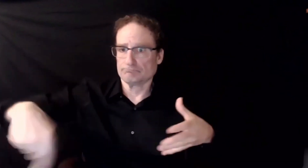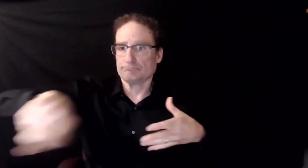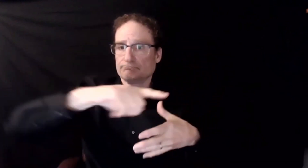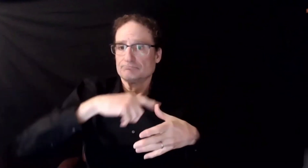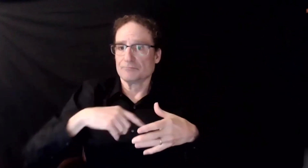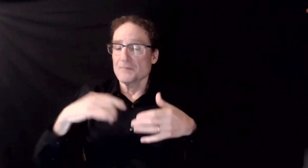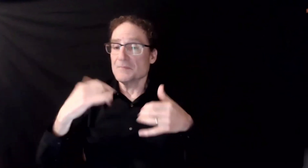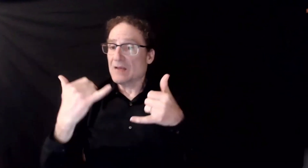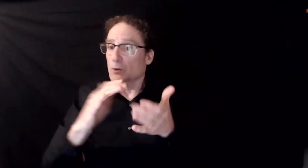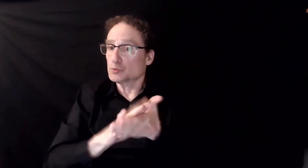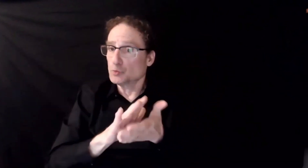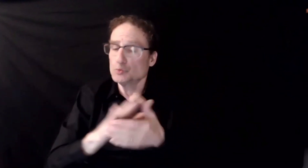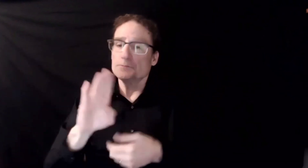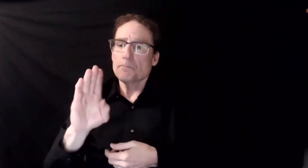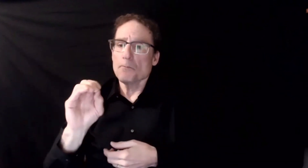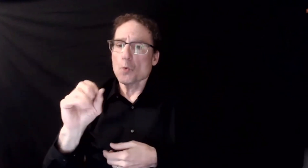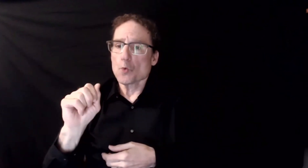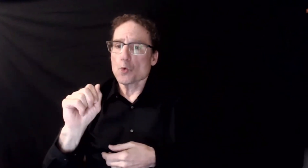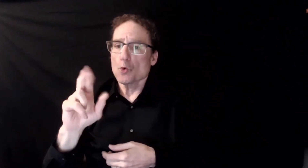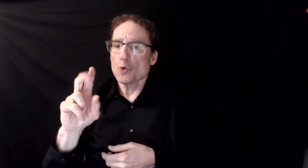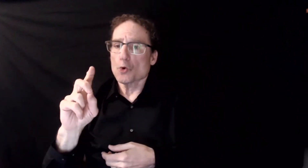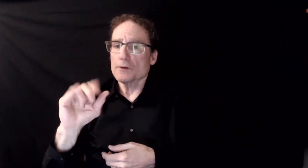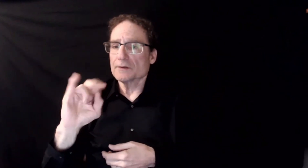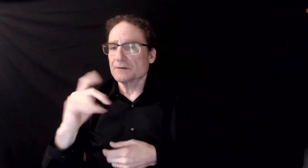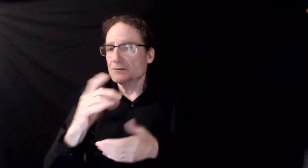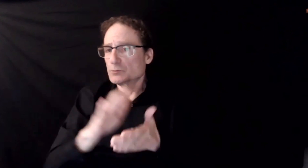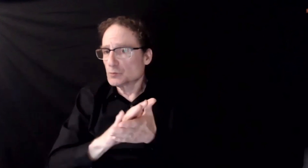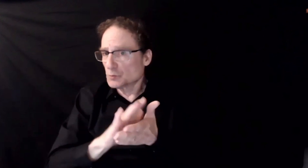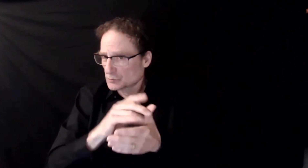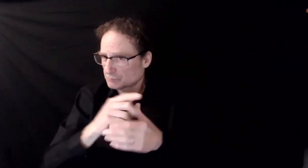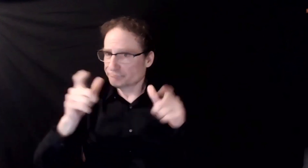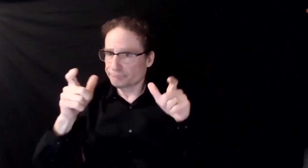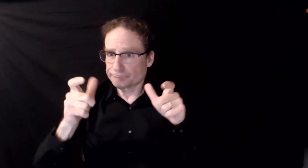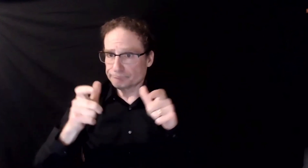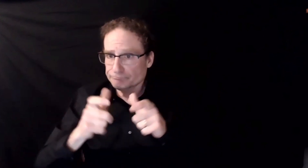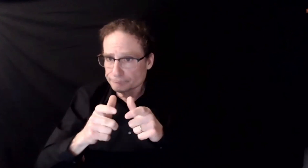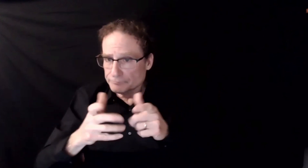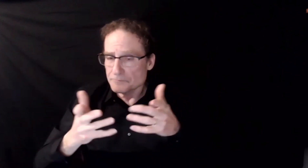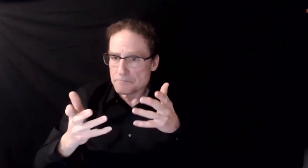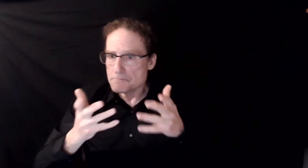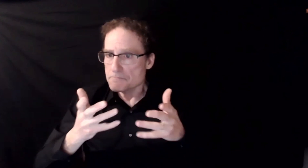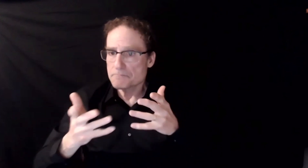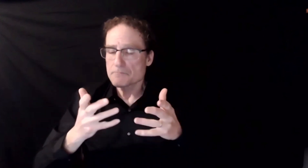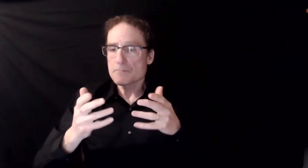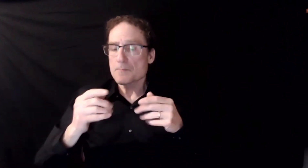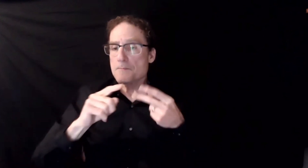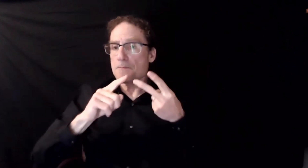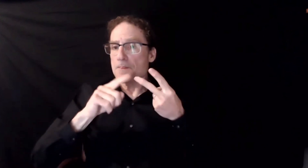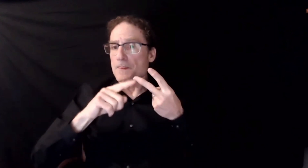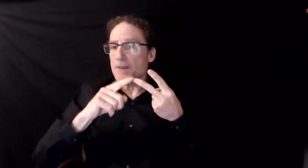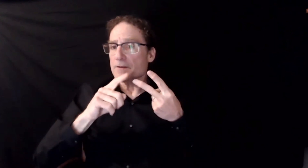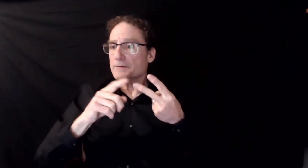and critical mass learning, what does that look like? Are we talking about deaf schools